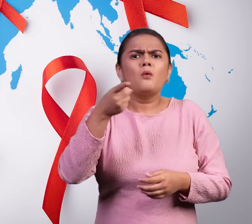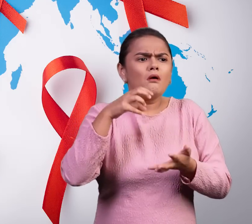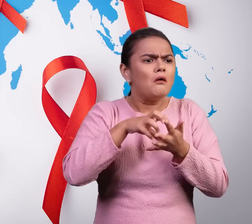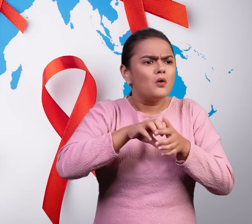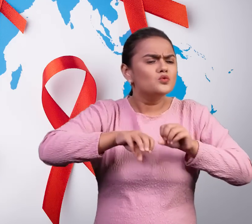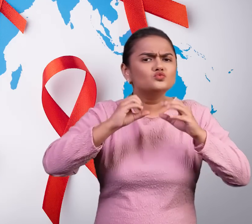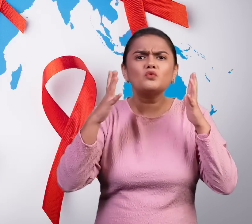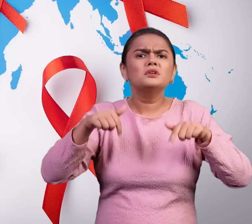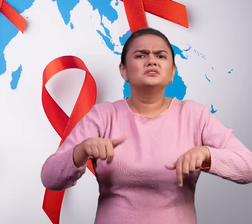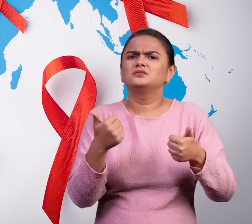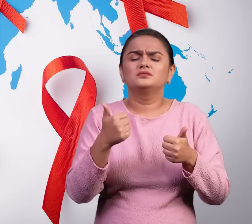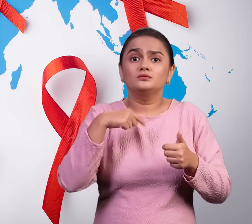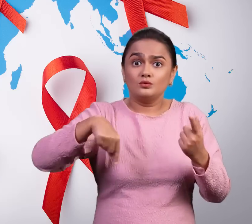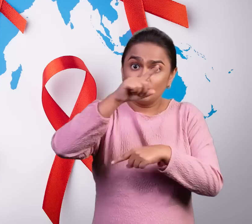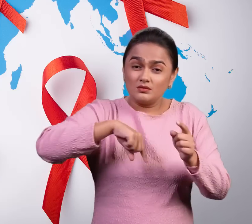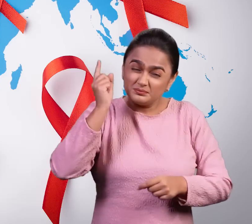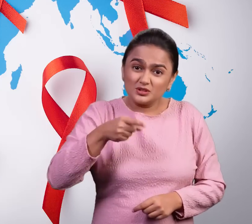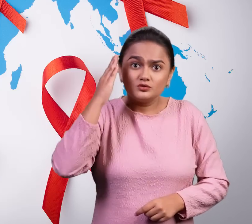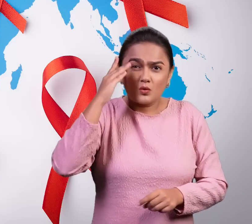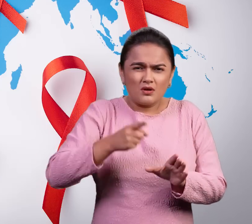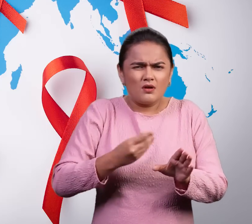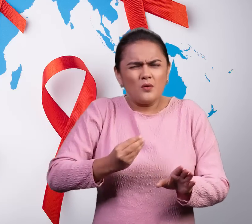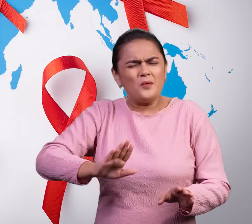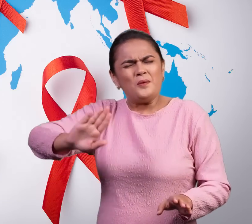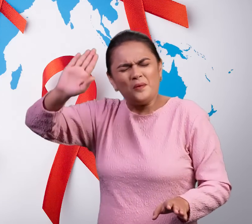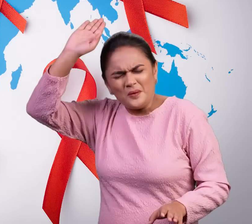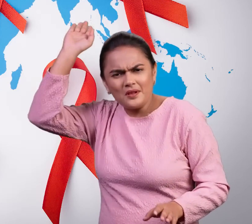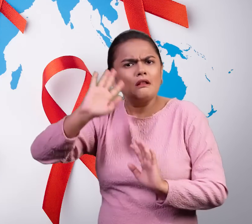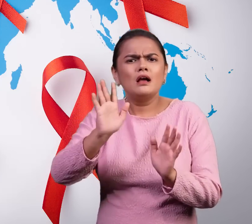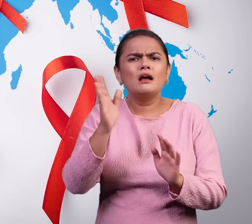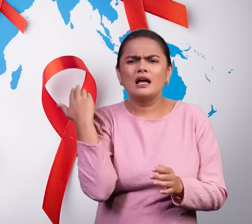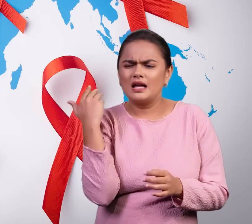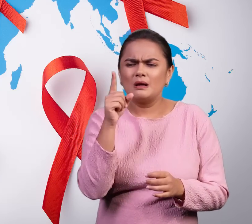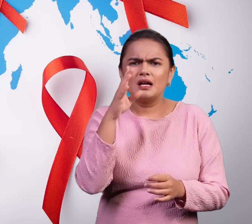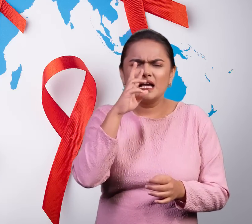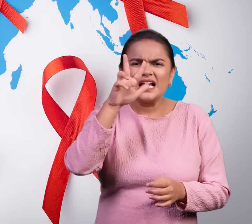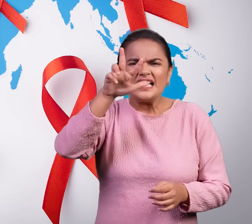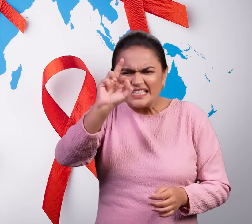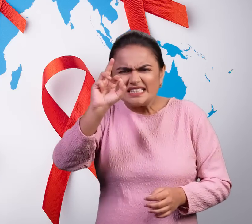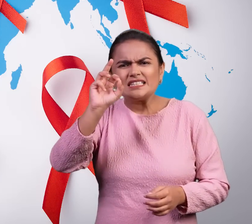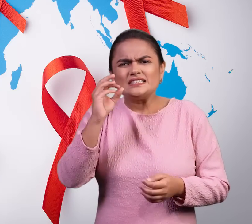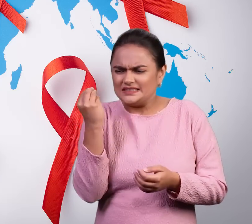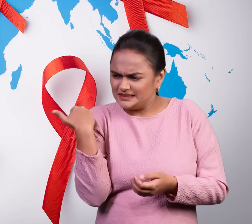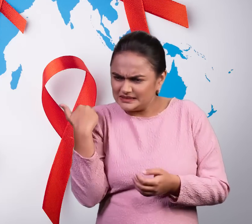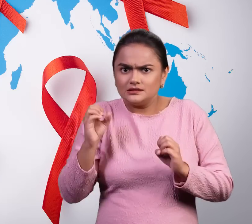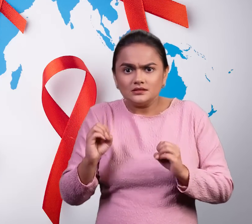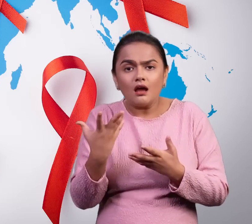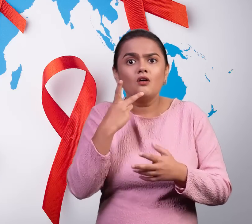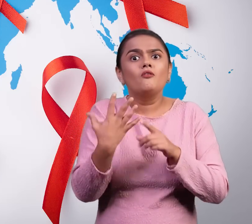HIV hasn't been around for a very long time; it was first detected in the 1980s.